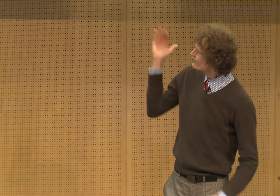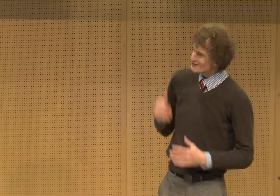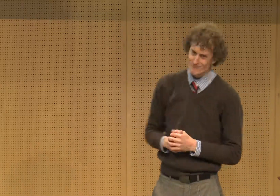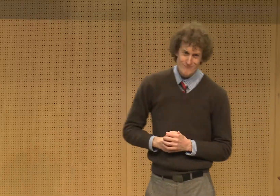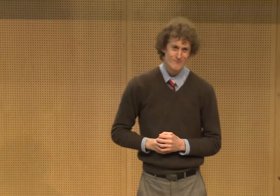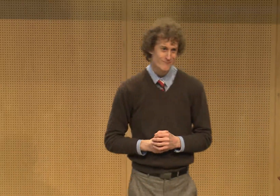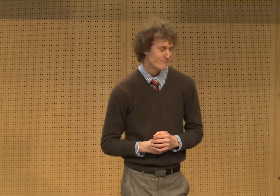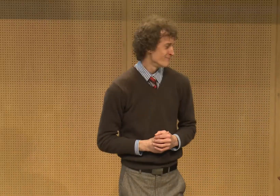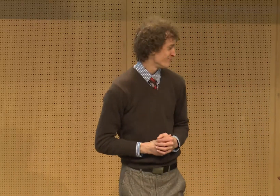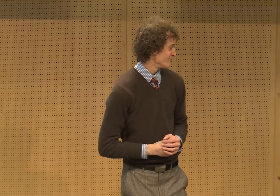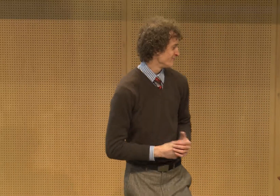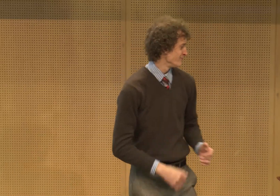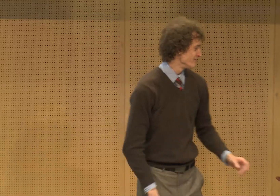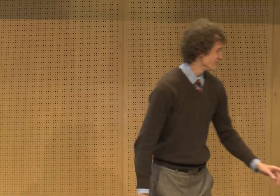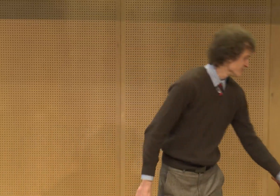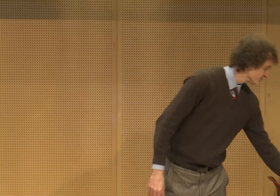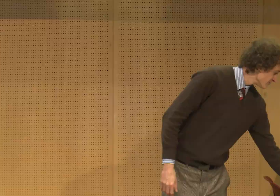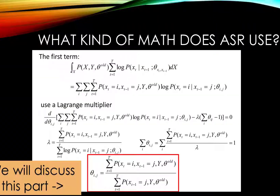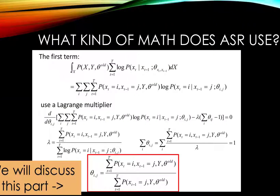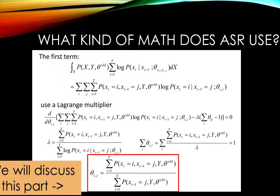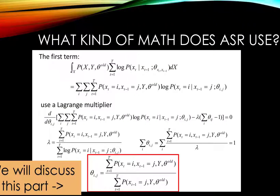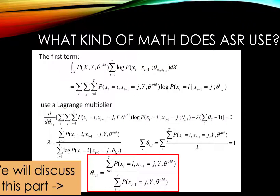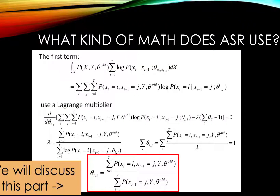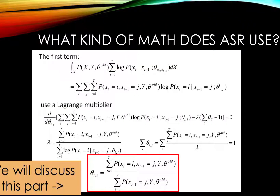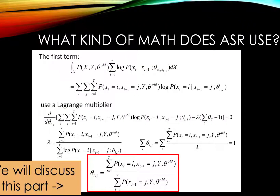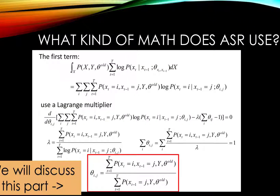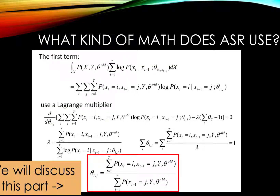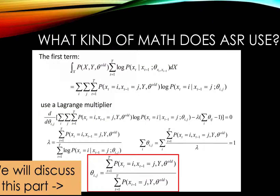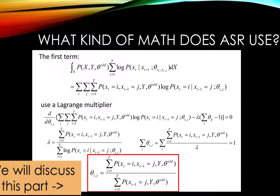but now we have reached a point where successes are happening.